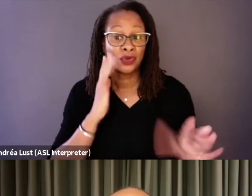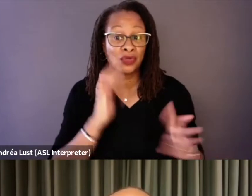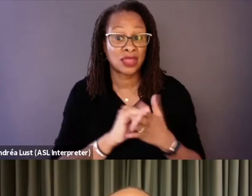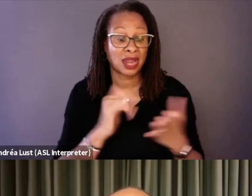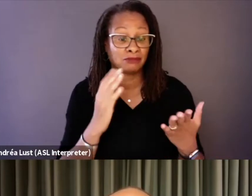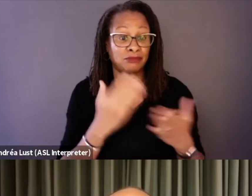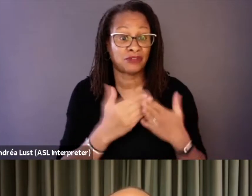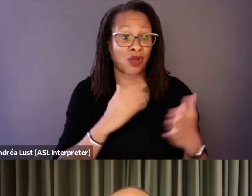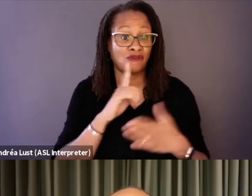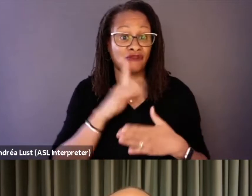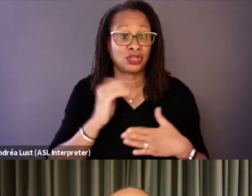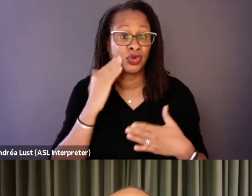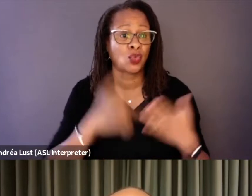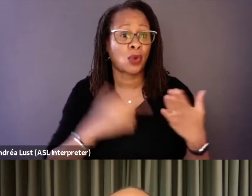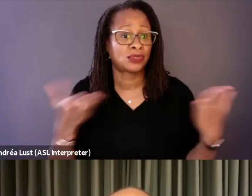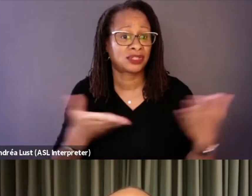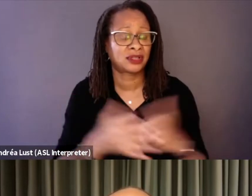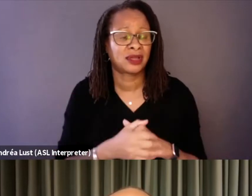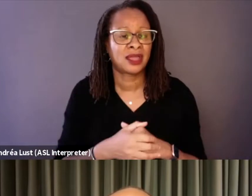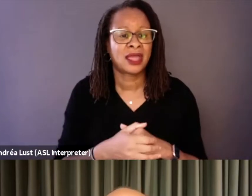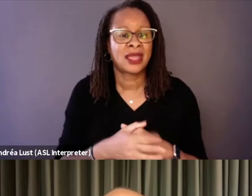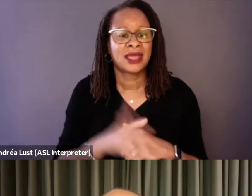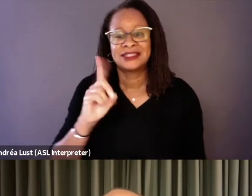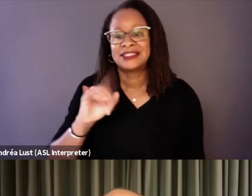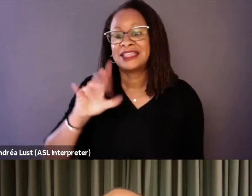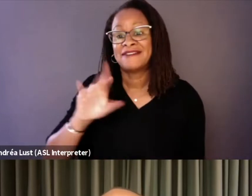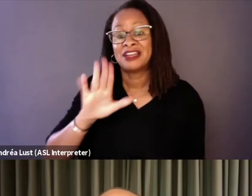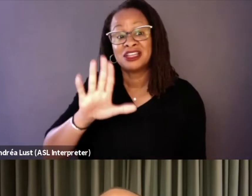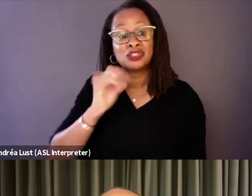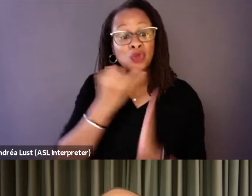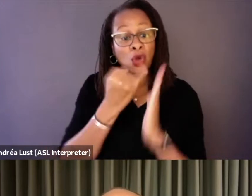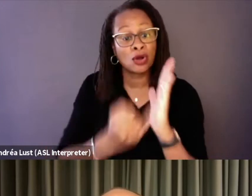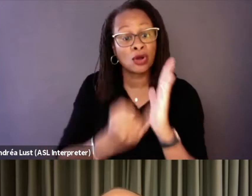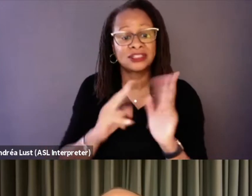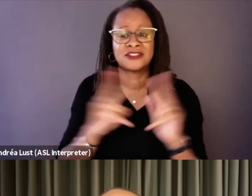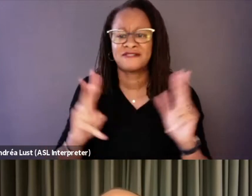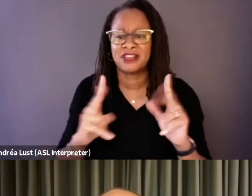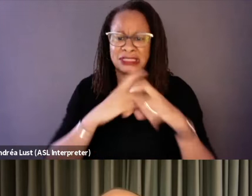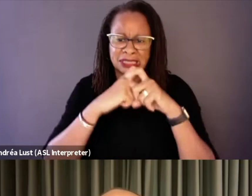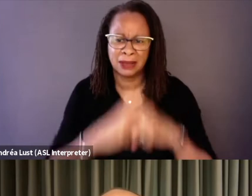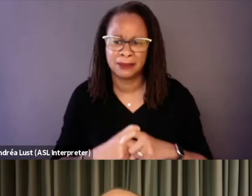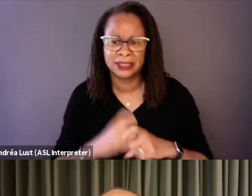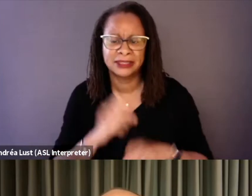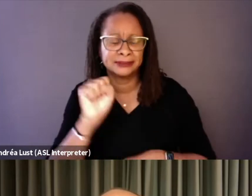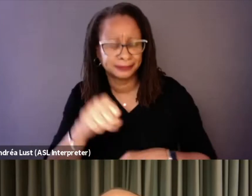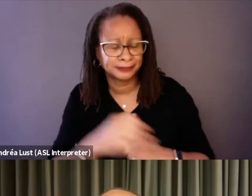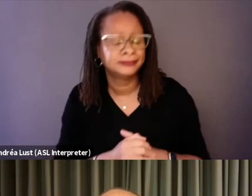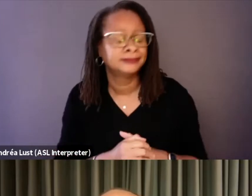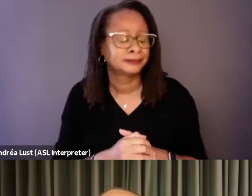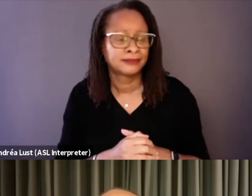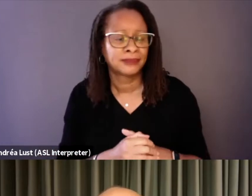The other thing, David's art is really complicated. And it was one of the biggest challenges